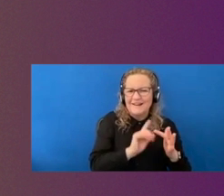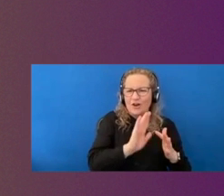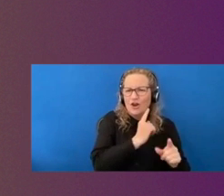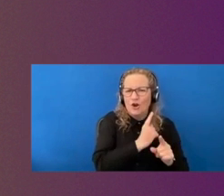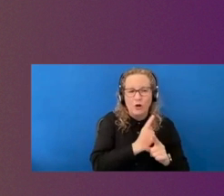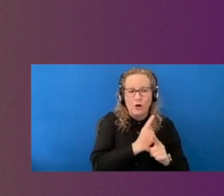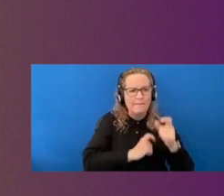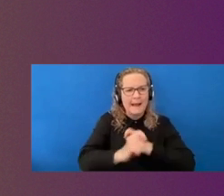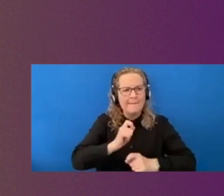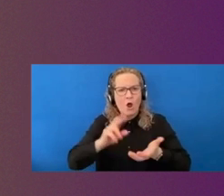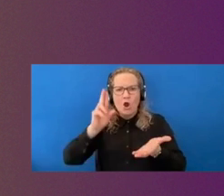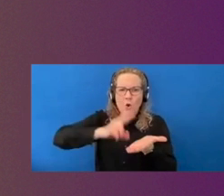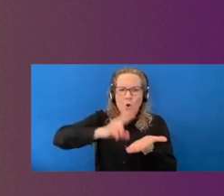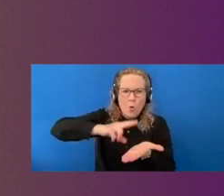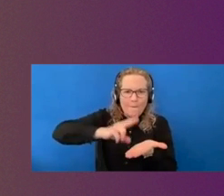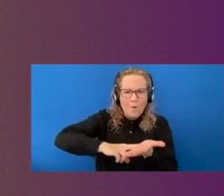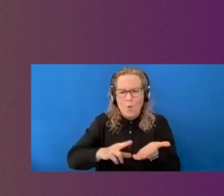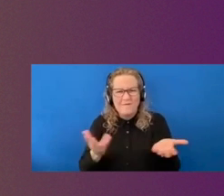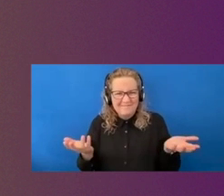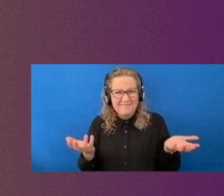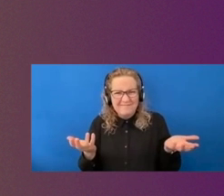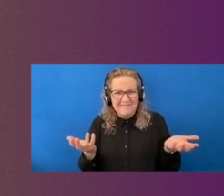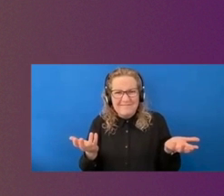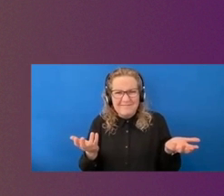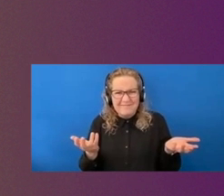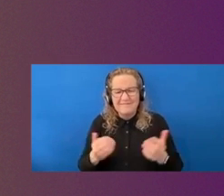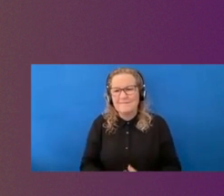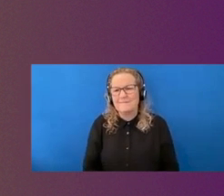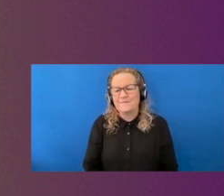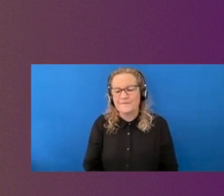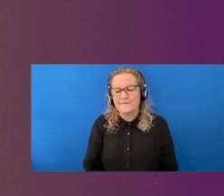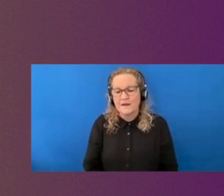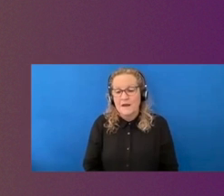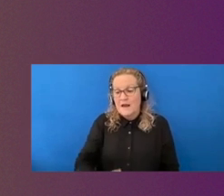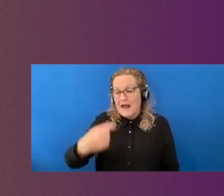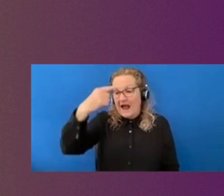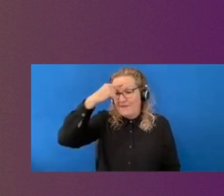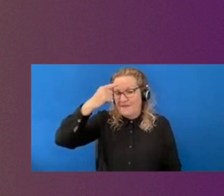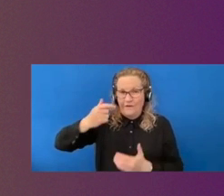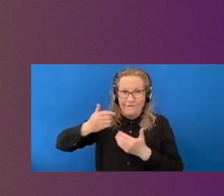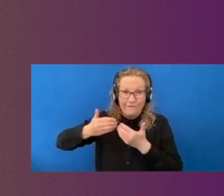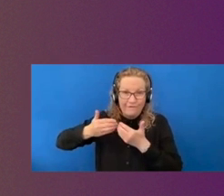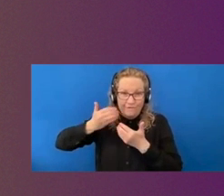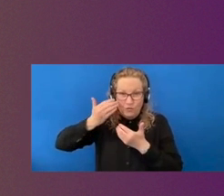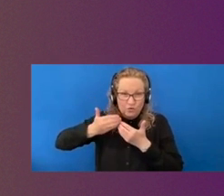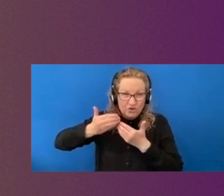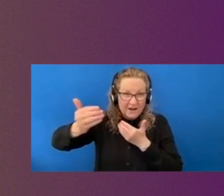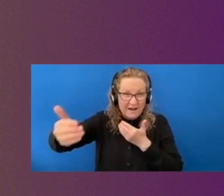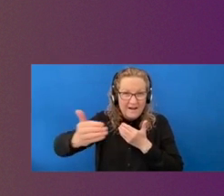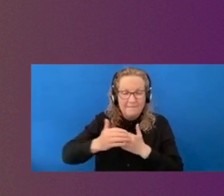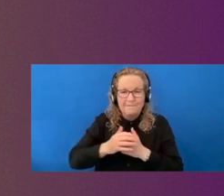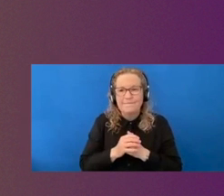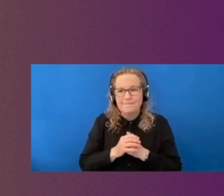and it's a very small example but looking forward though um the concern again just comes from the